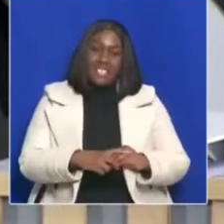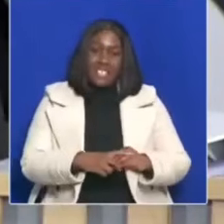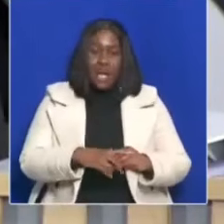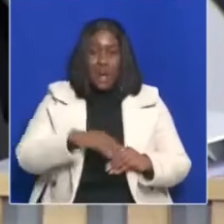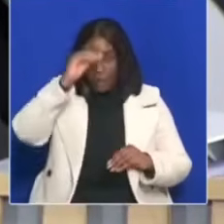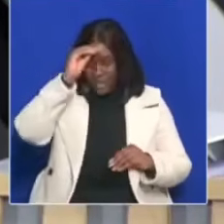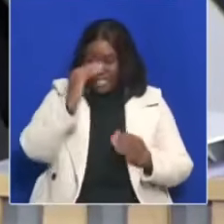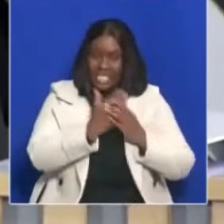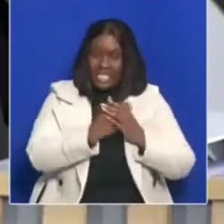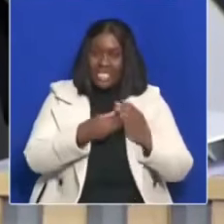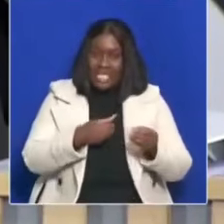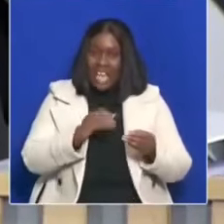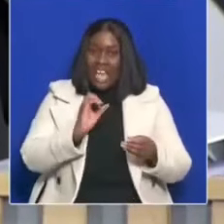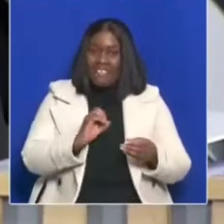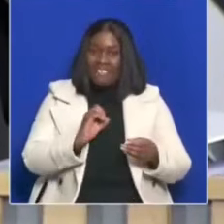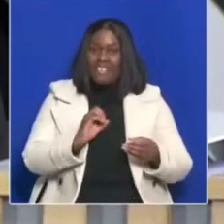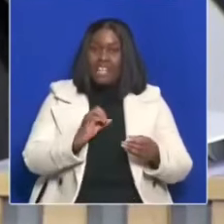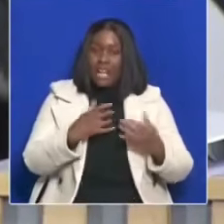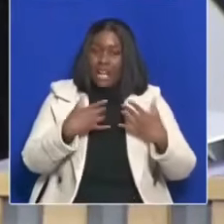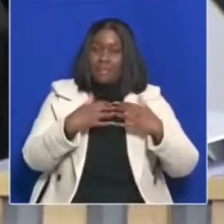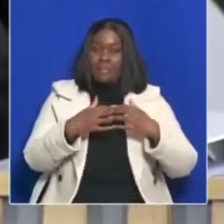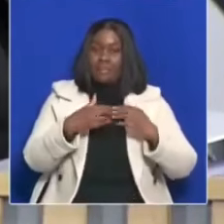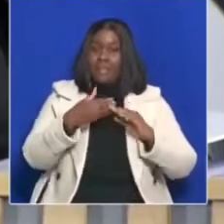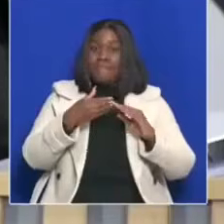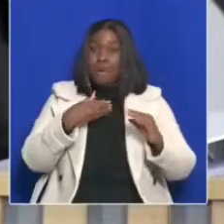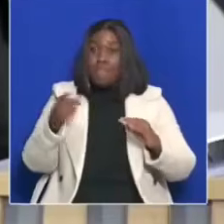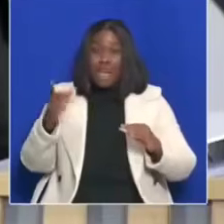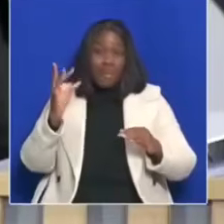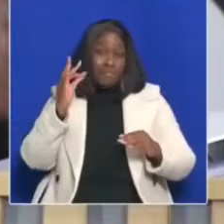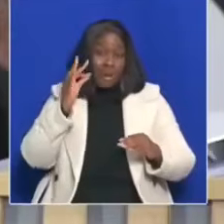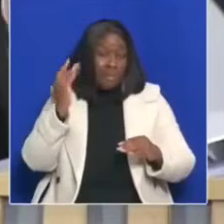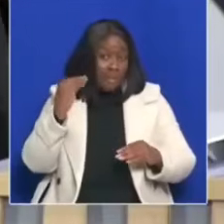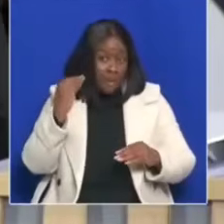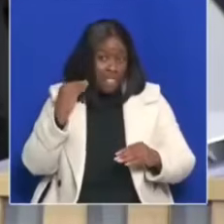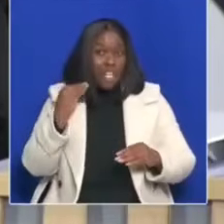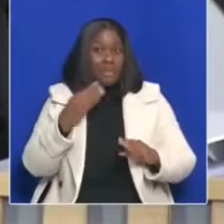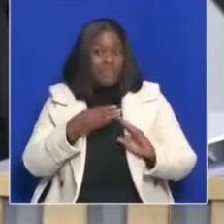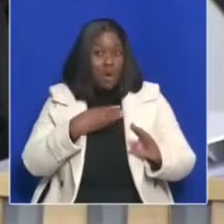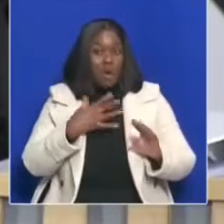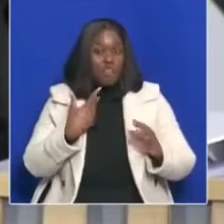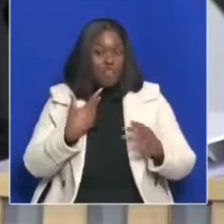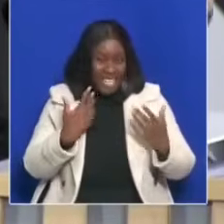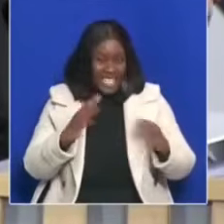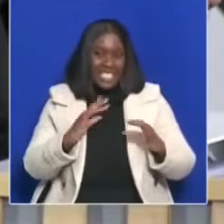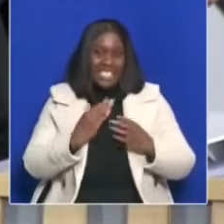to them getting the information because the cash in transit take place maybe a day earlier